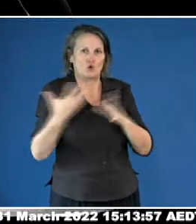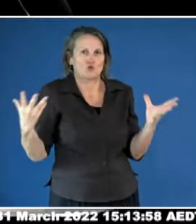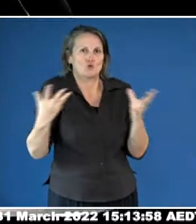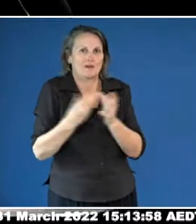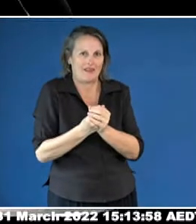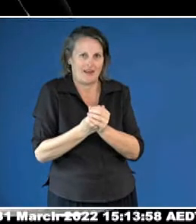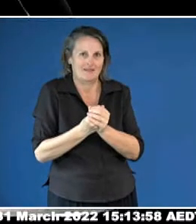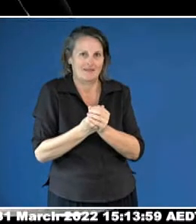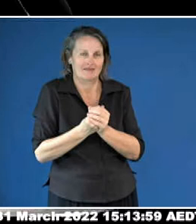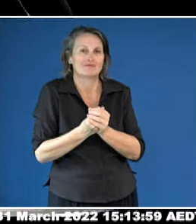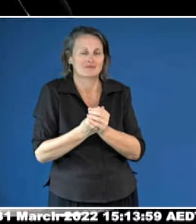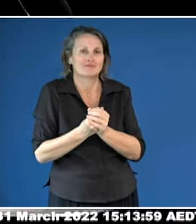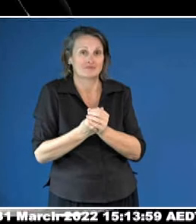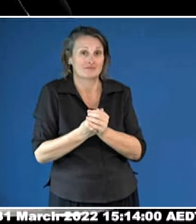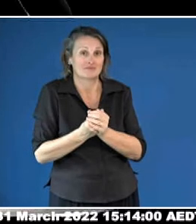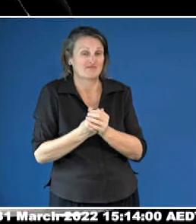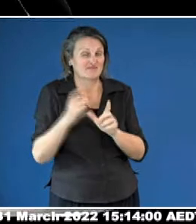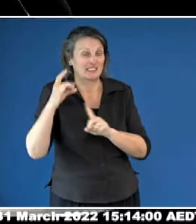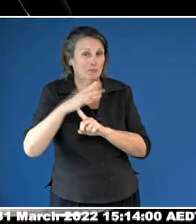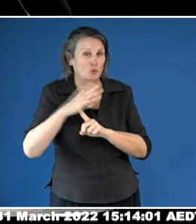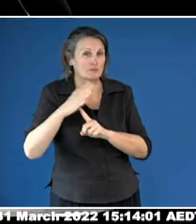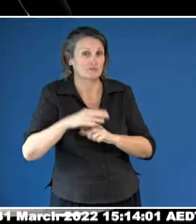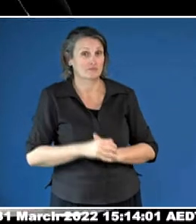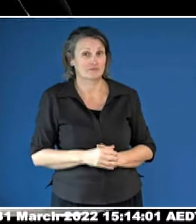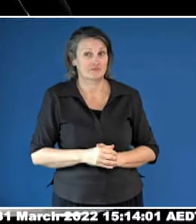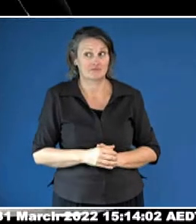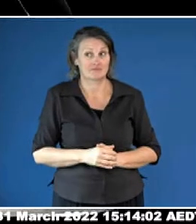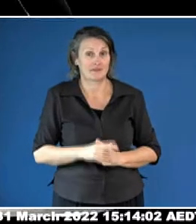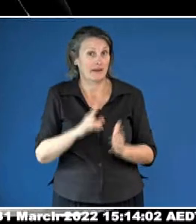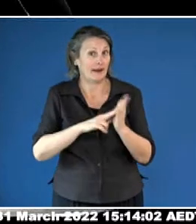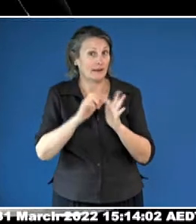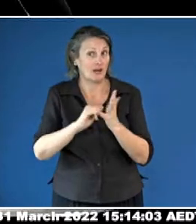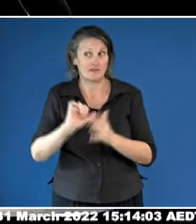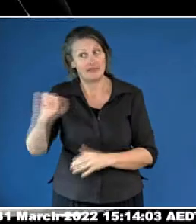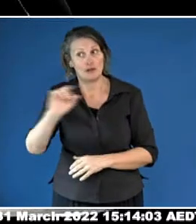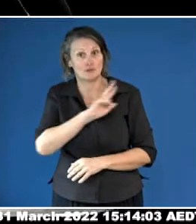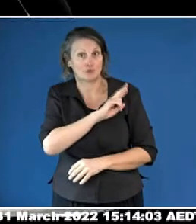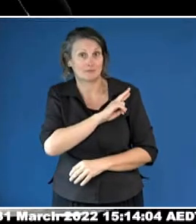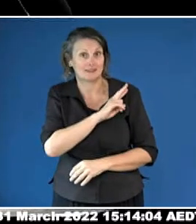And, yeah, the responsibility there is on the NDIS to be creating those pathways and